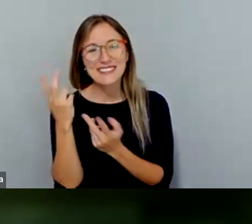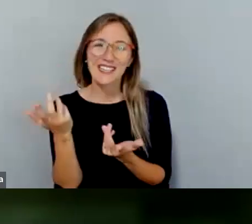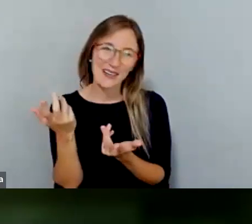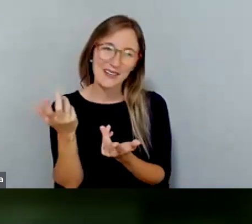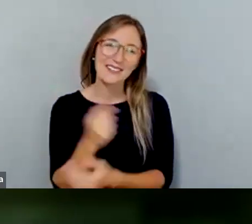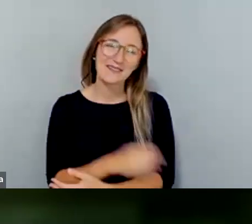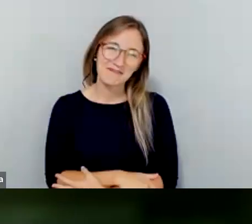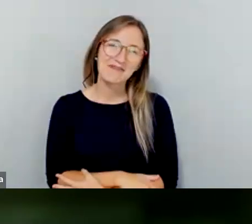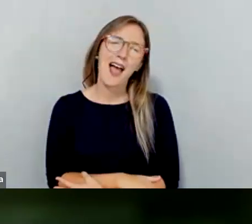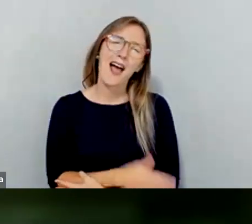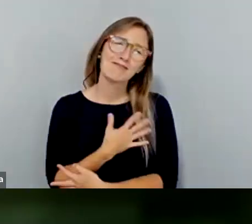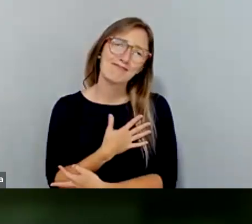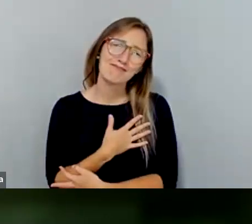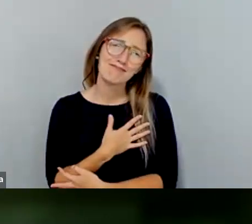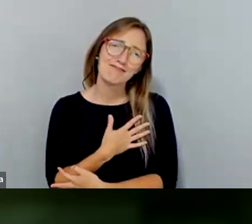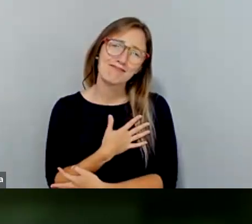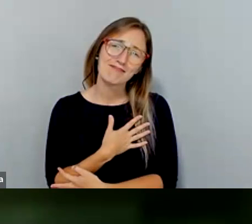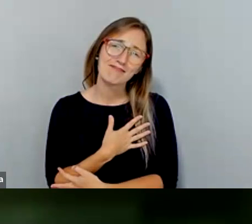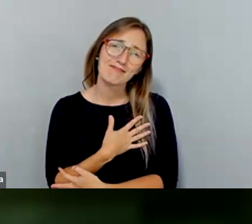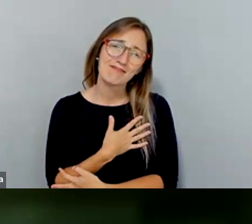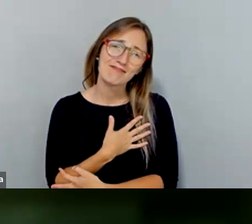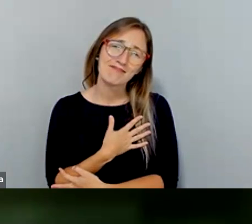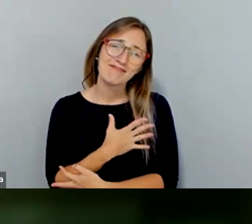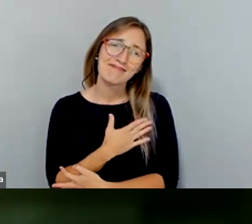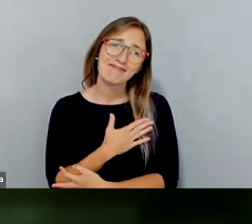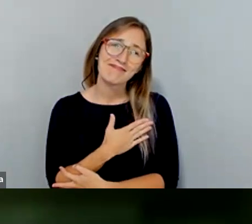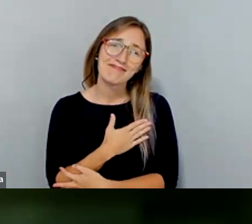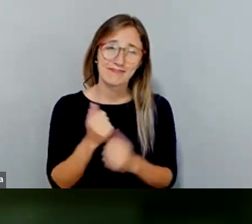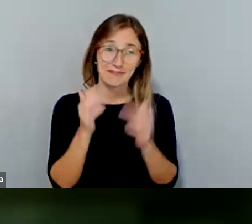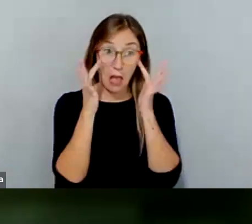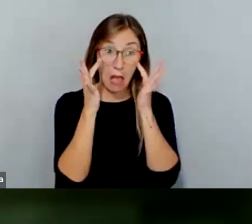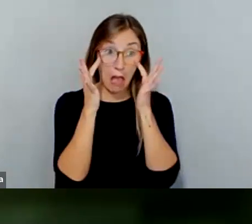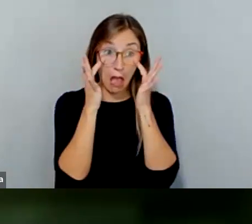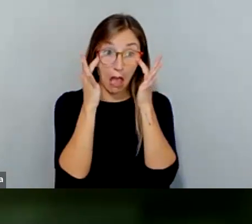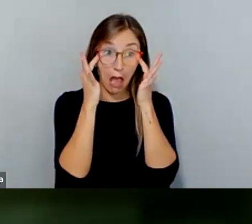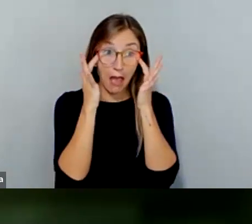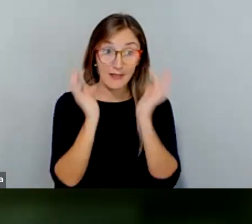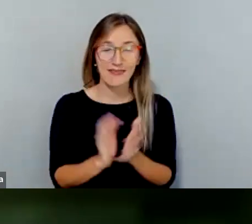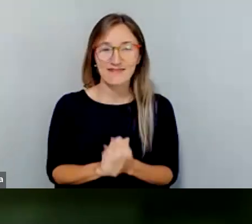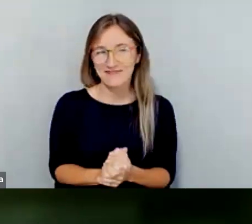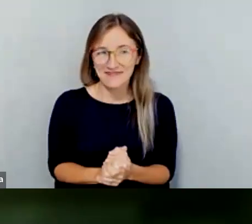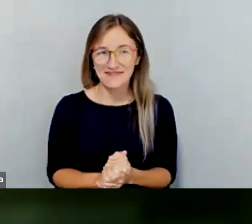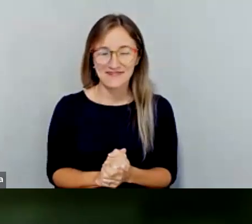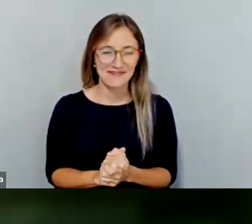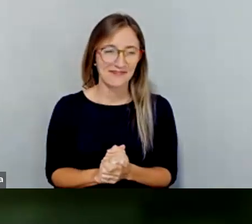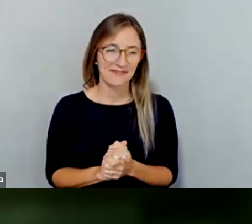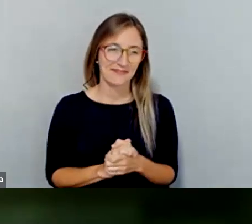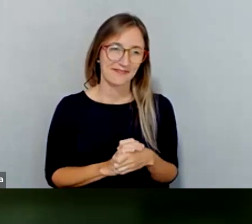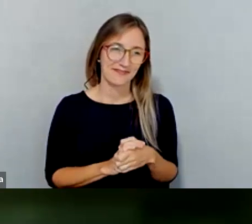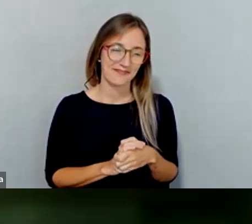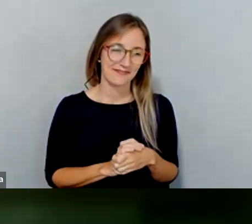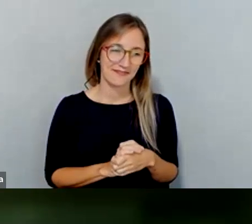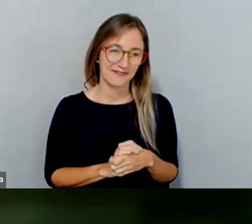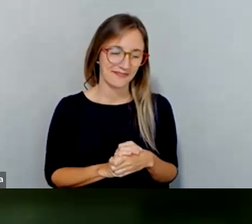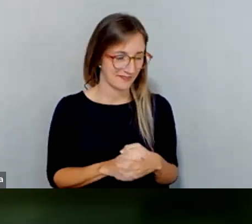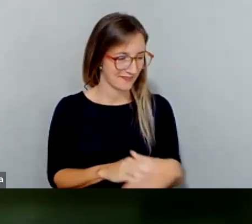good for her too. It's probably been really hard since Neil passed away.